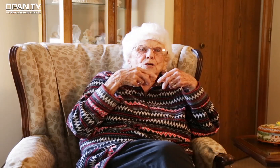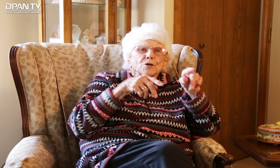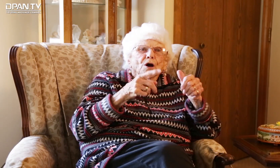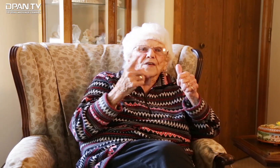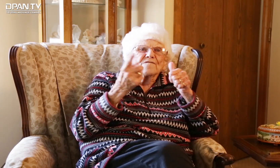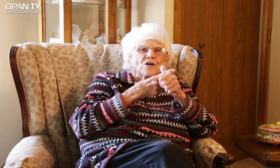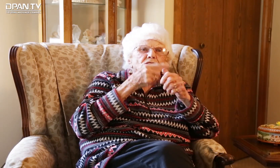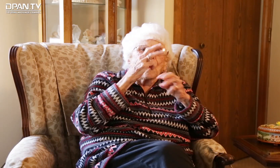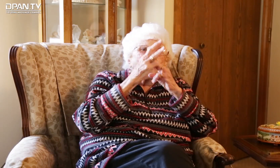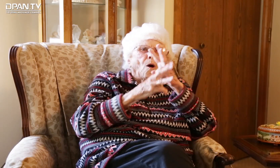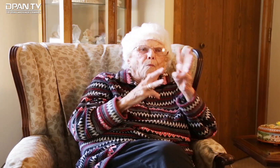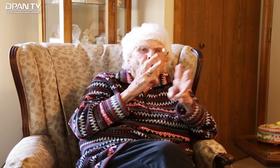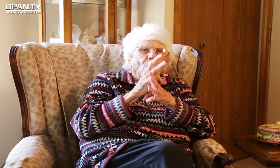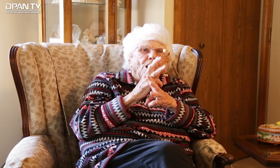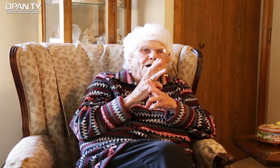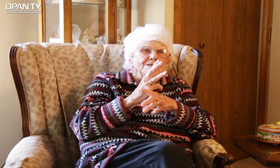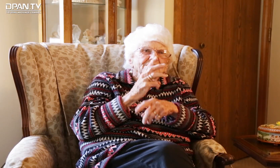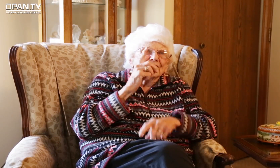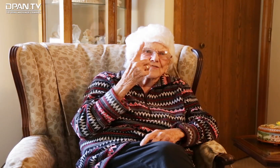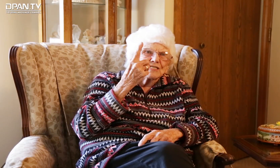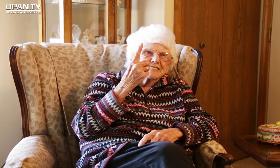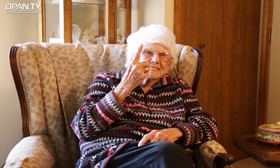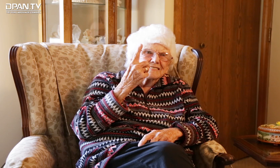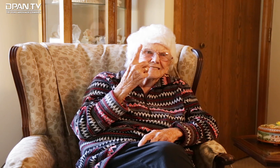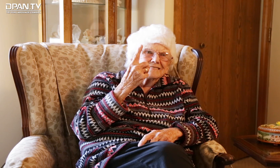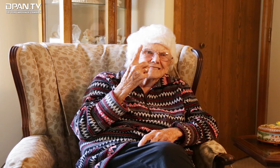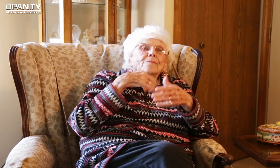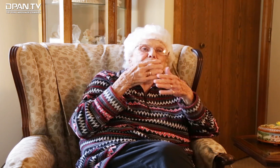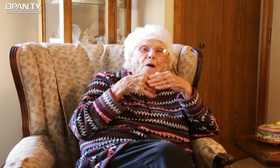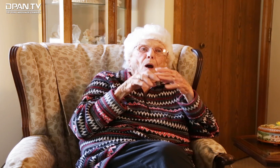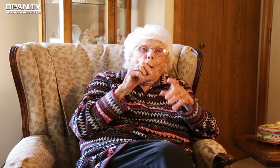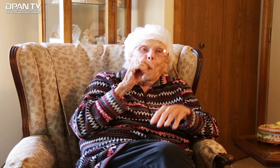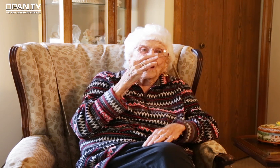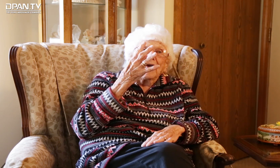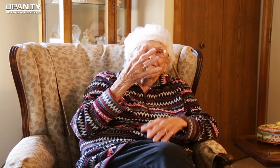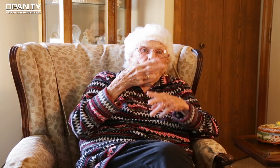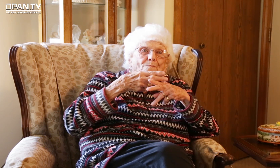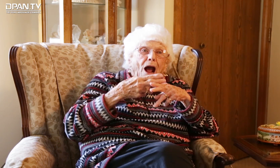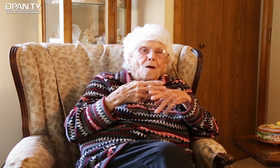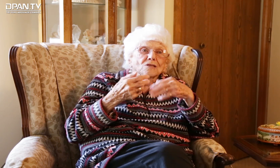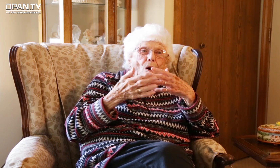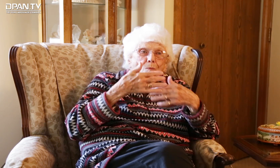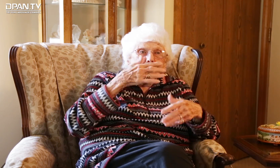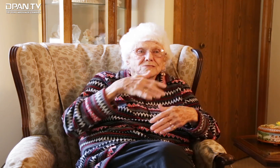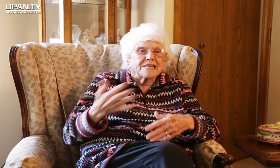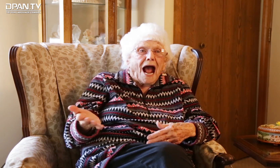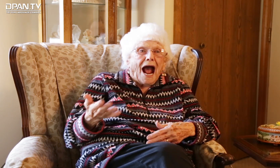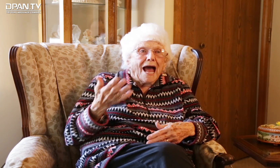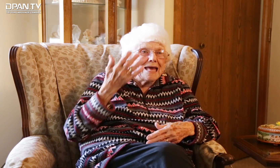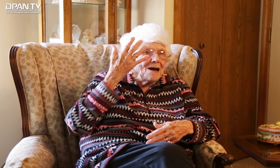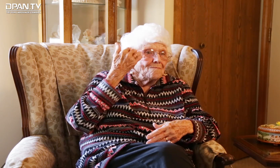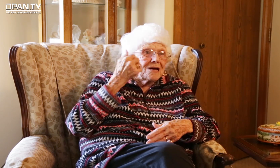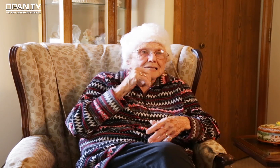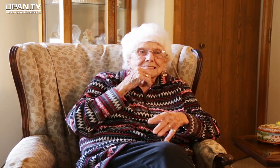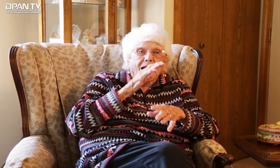I was born during the first World War. I was born only weighing 4 pounds and almost died.